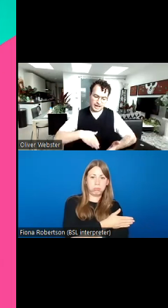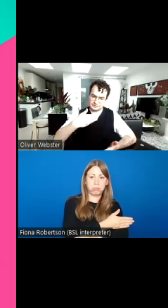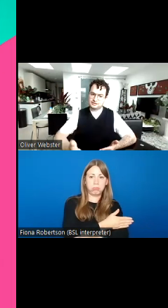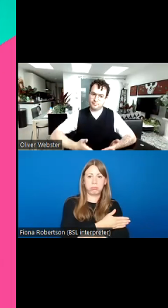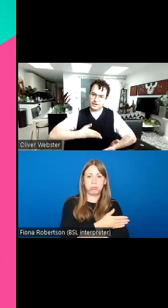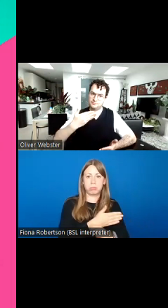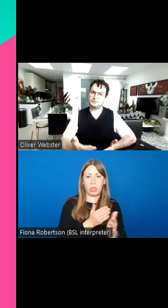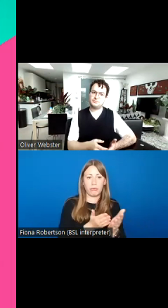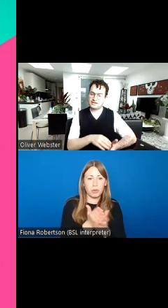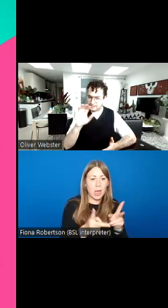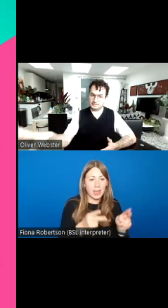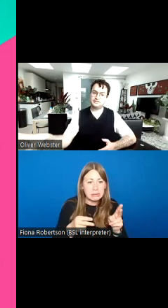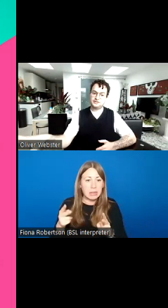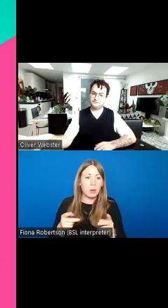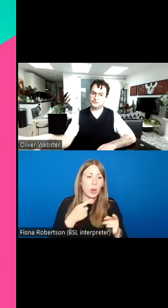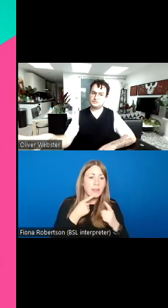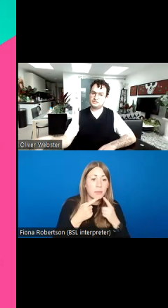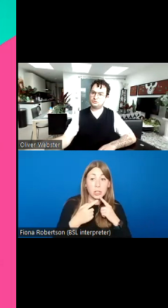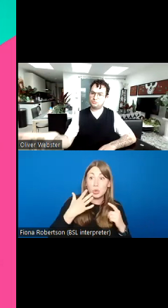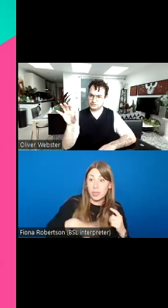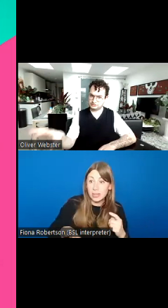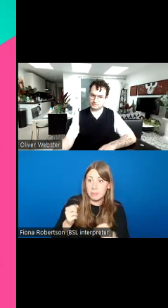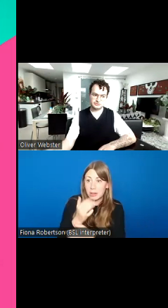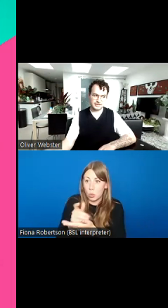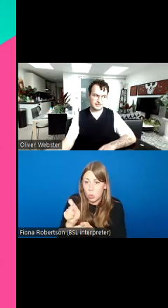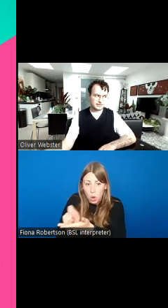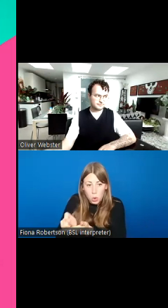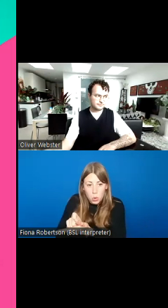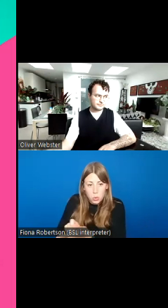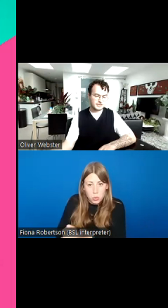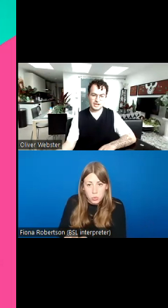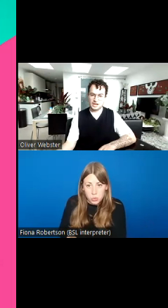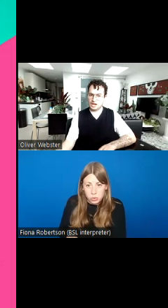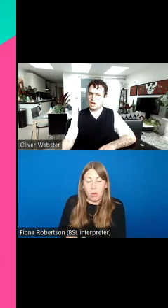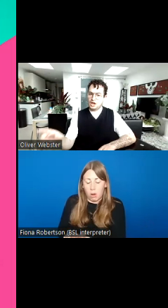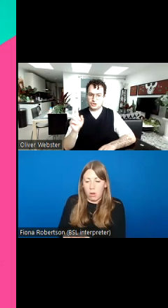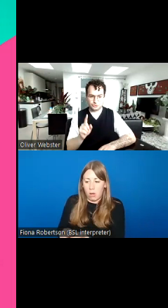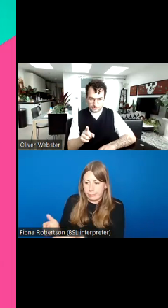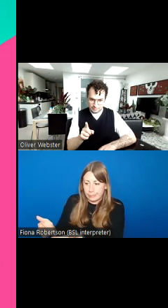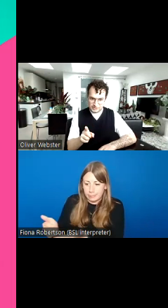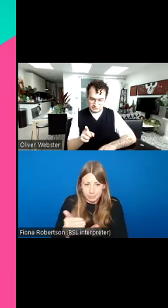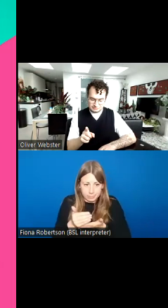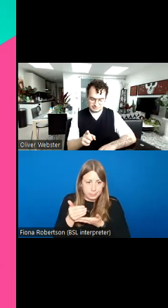as it's coming up to make it easier for yourself when you're subtitling. Grammar.